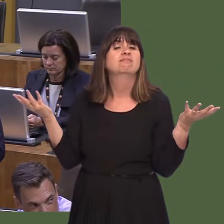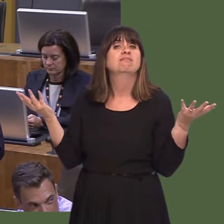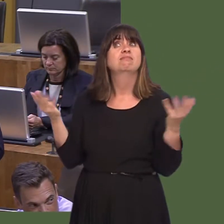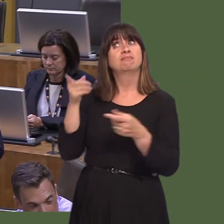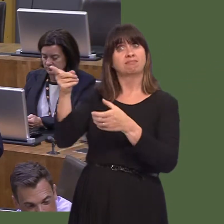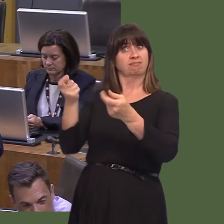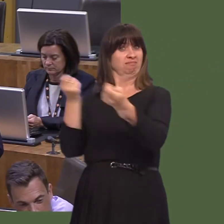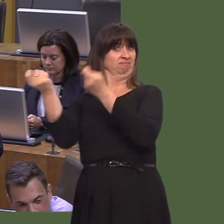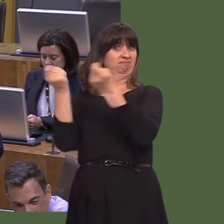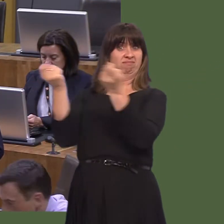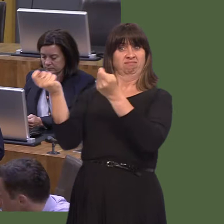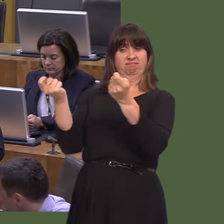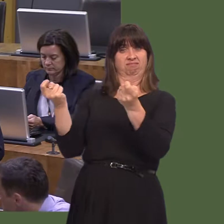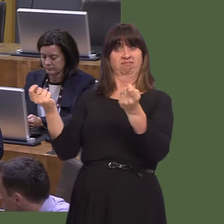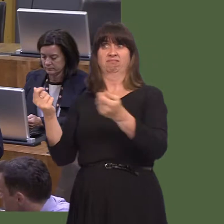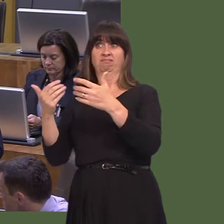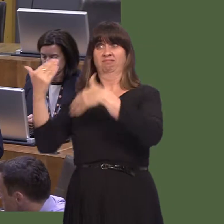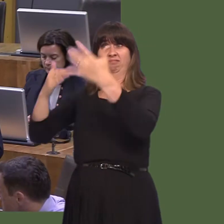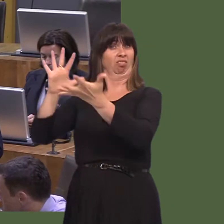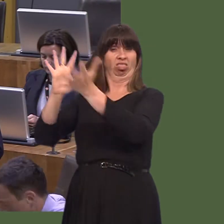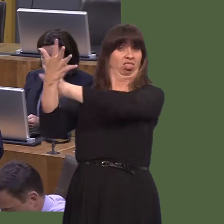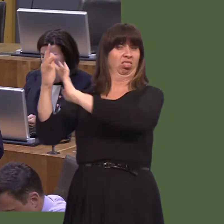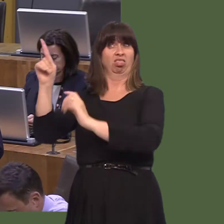incredible divisions that exist within the Conservative Party.